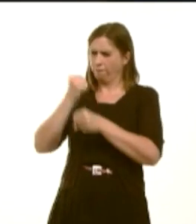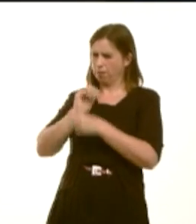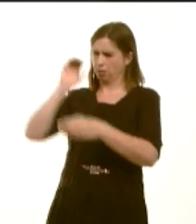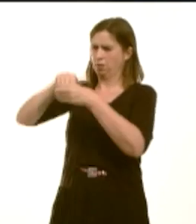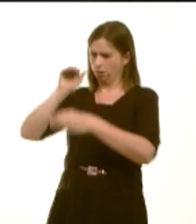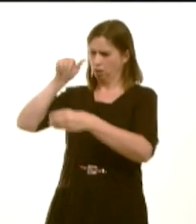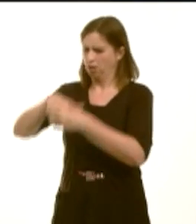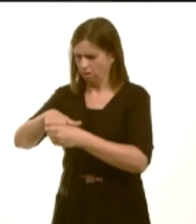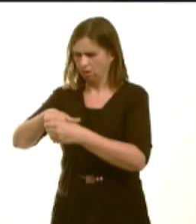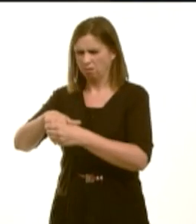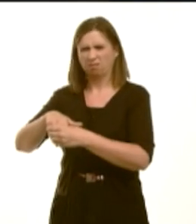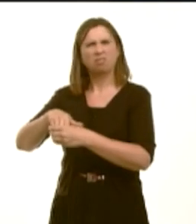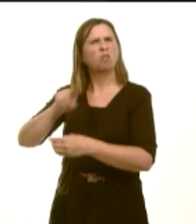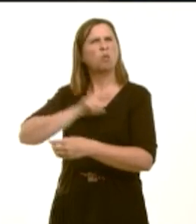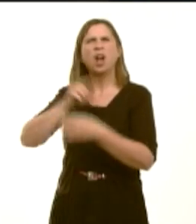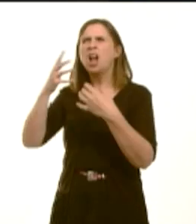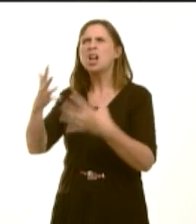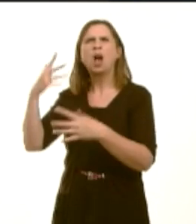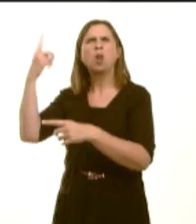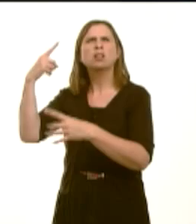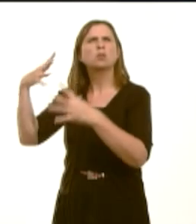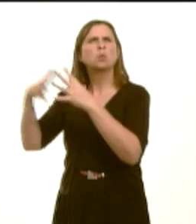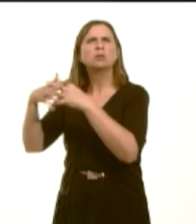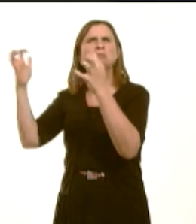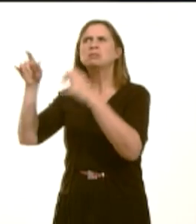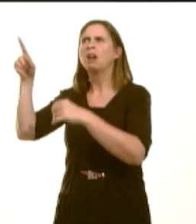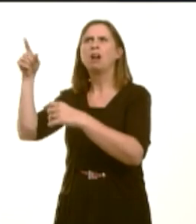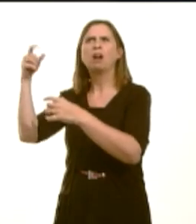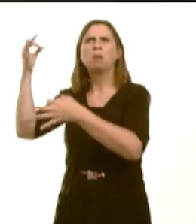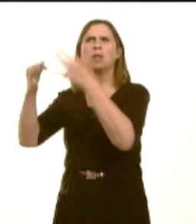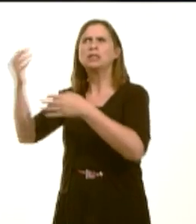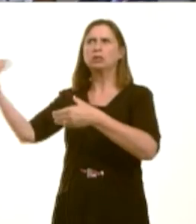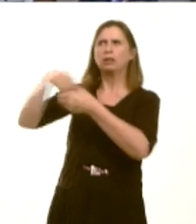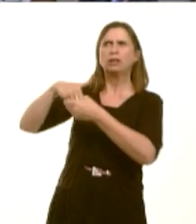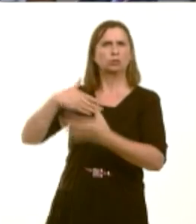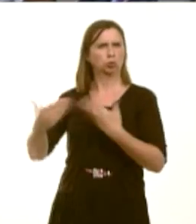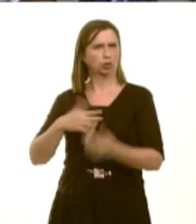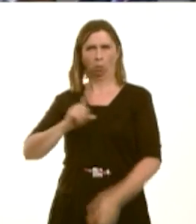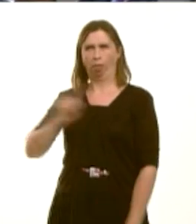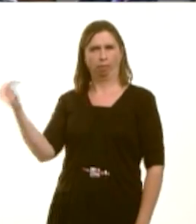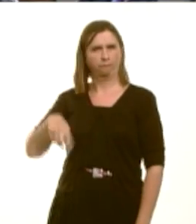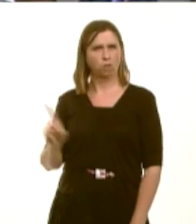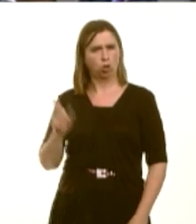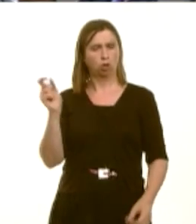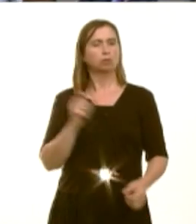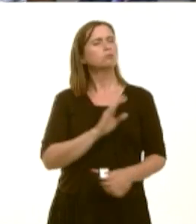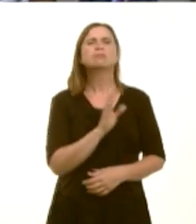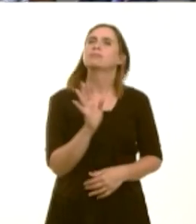now necessary for a Westminster politician to intervene to sort things out? Carwyn Jones: I donít think thatís fair. I think Cardiff have been very much in the